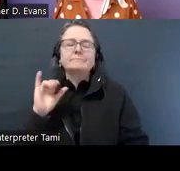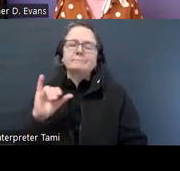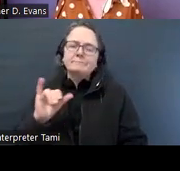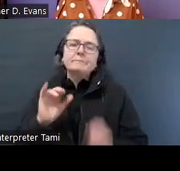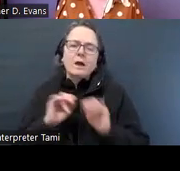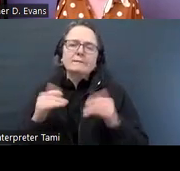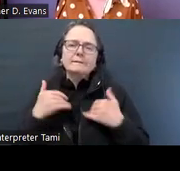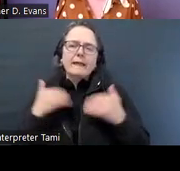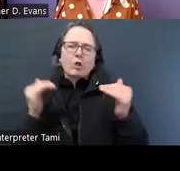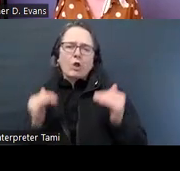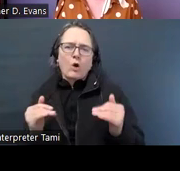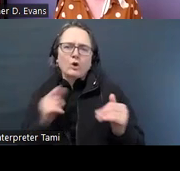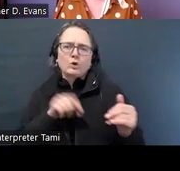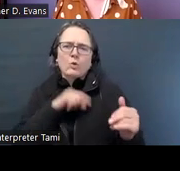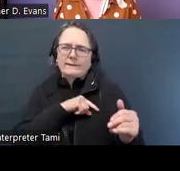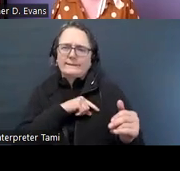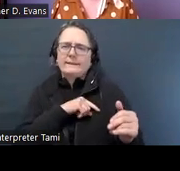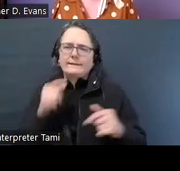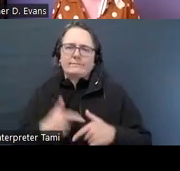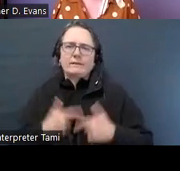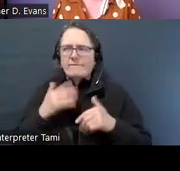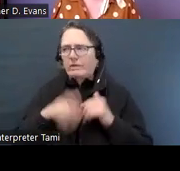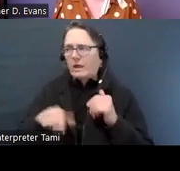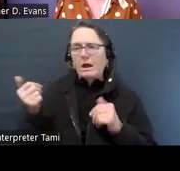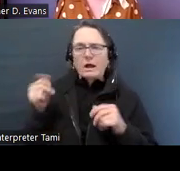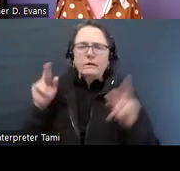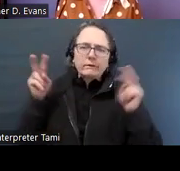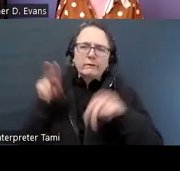And also, when we treat health conditions as being isolated